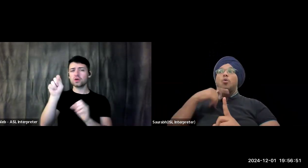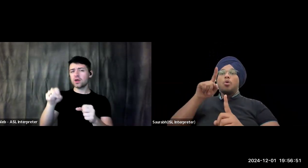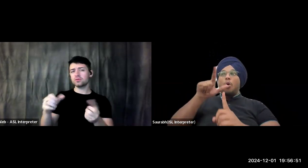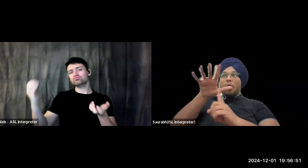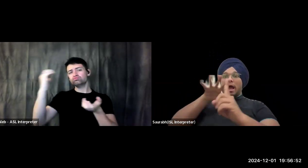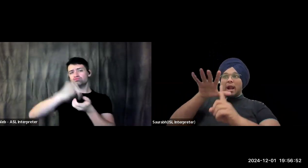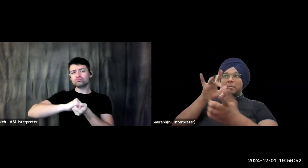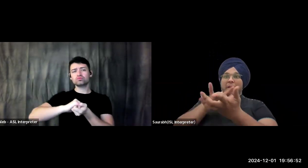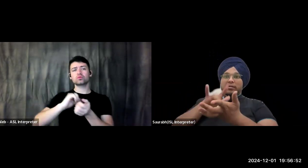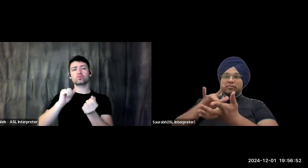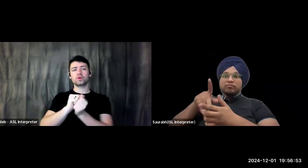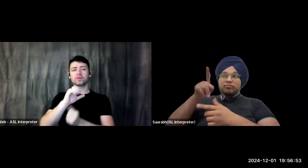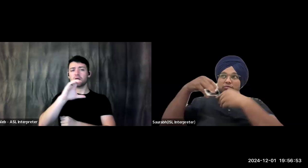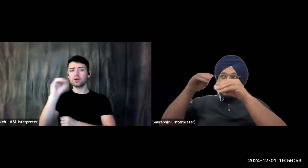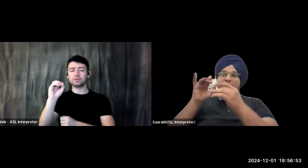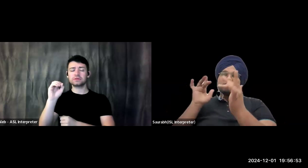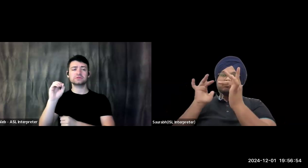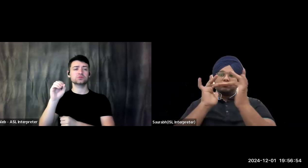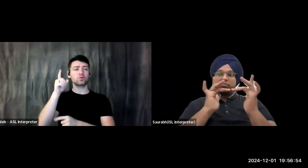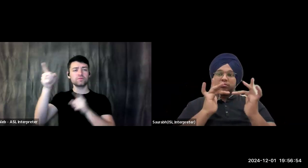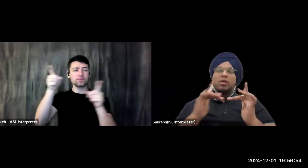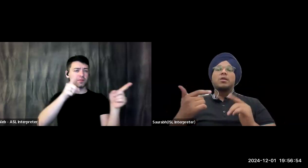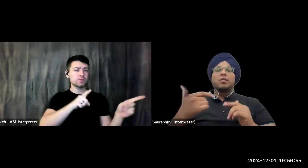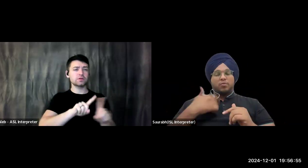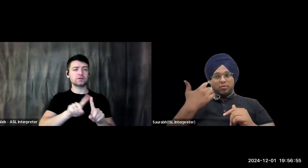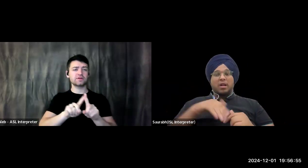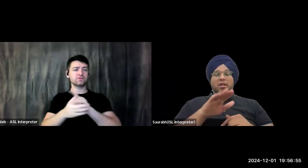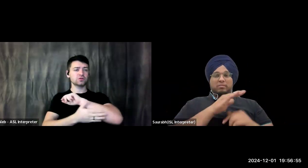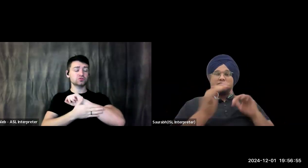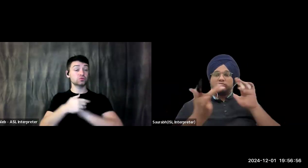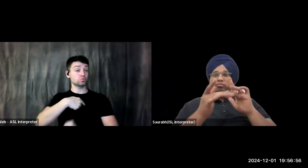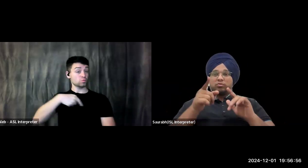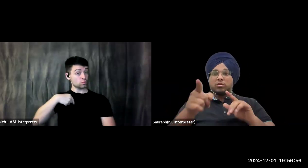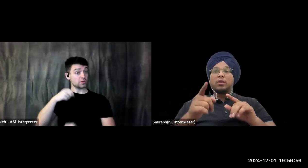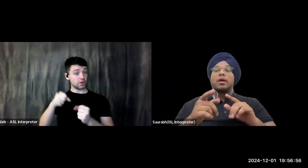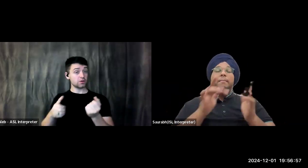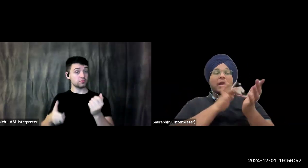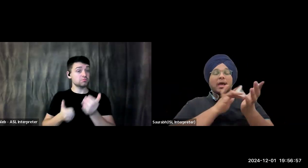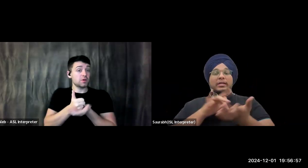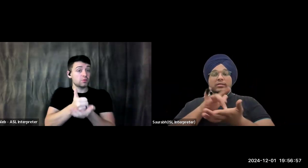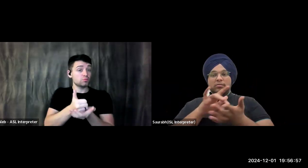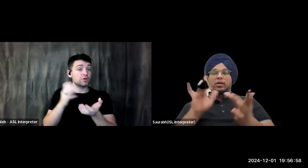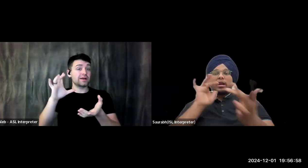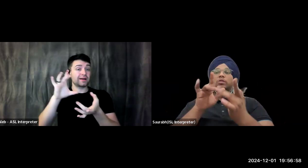We can connect you with our local ambassadors in those countries if they are interested.